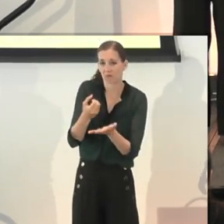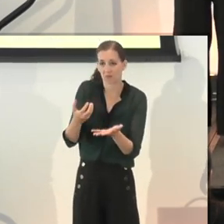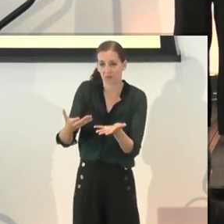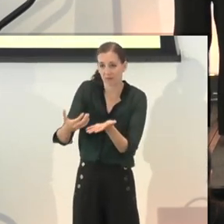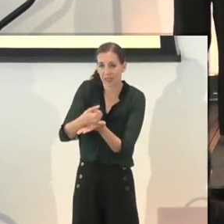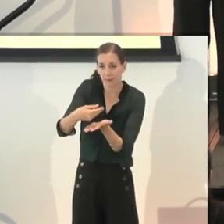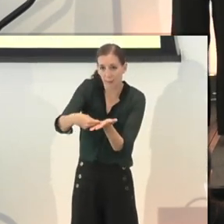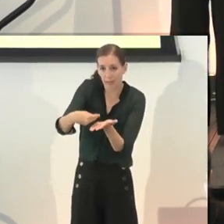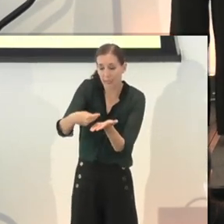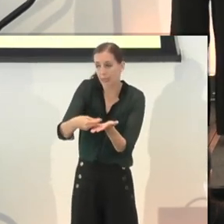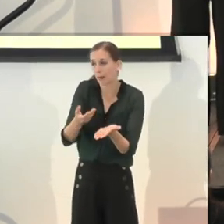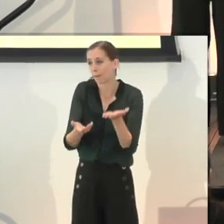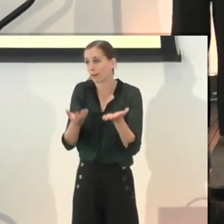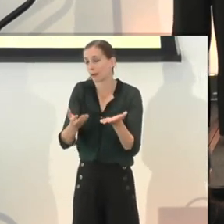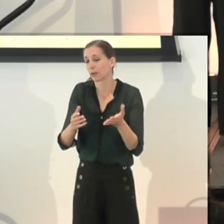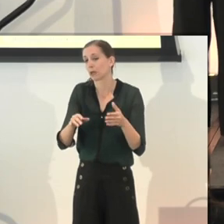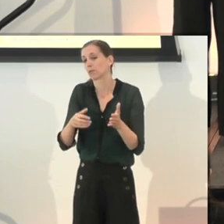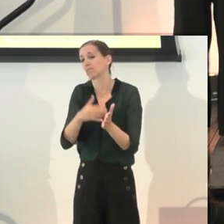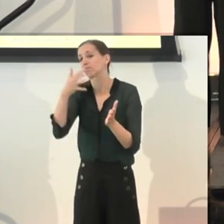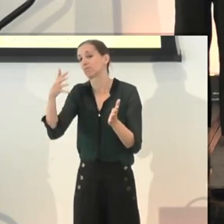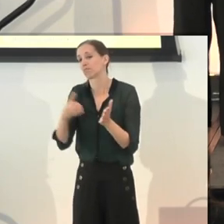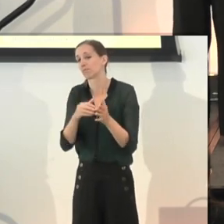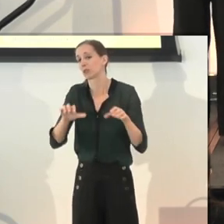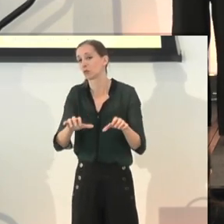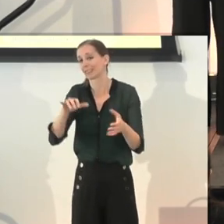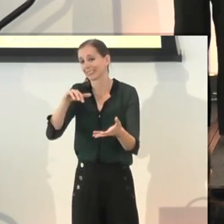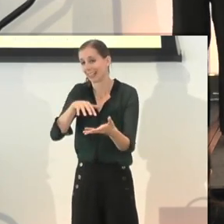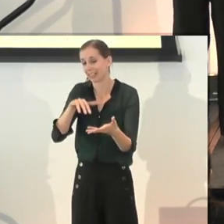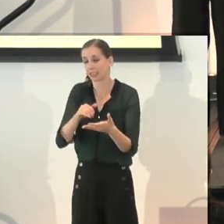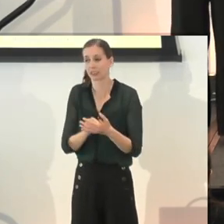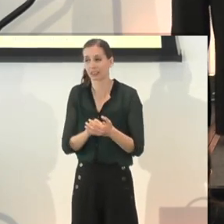studies, they could do it from the convenience of their homes, they do not have to go anywhere.